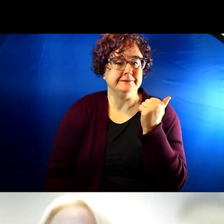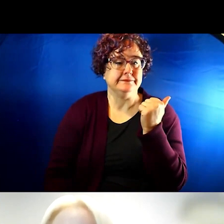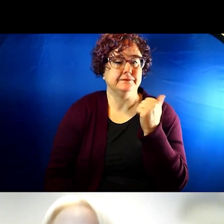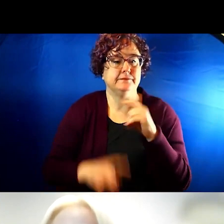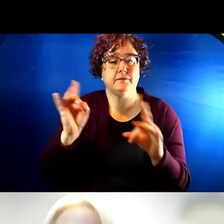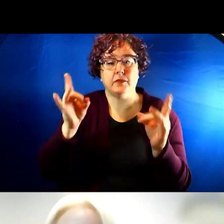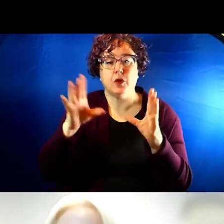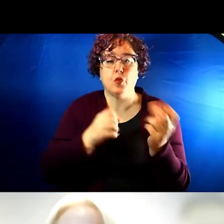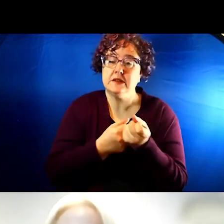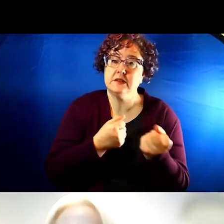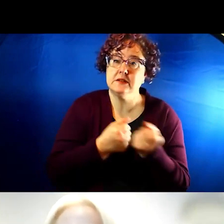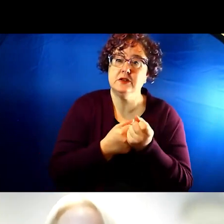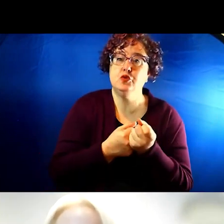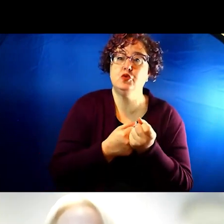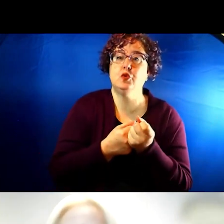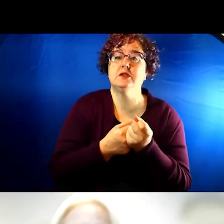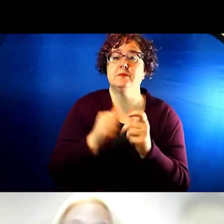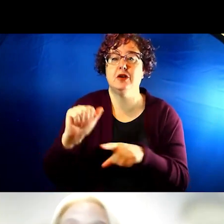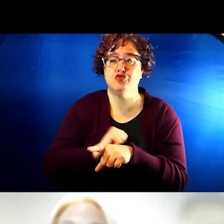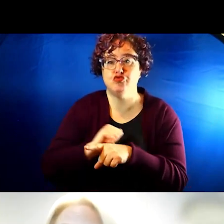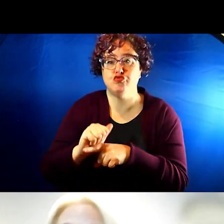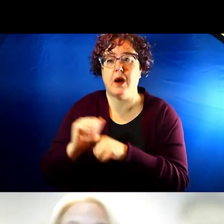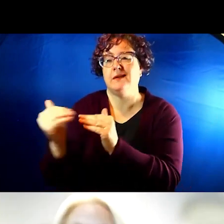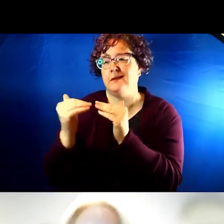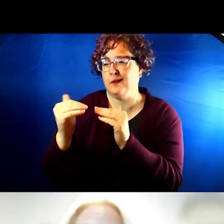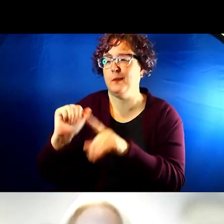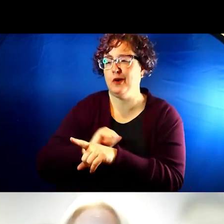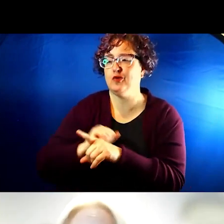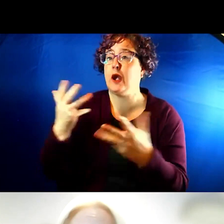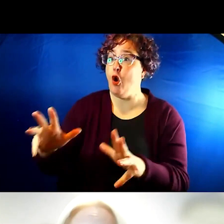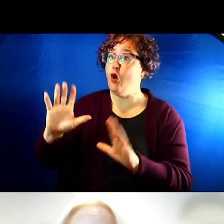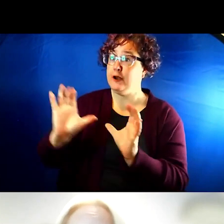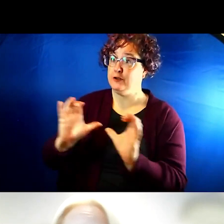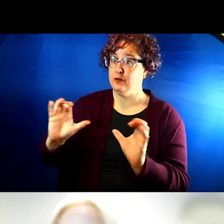THOSE ARE FOR PROFESSIONALS WHO ARE CERTIFIED TO WORK IN CRISIS.